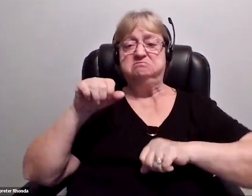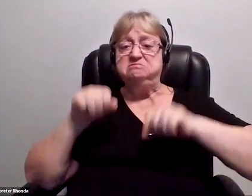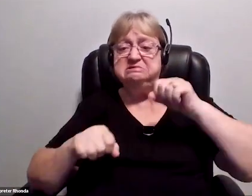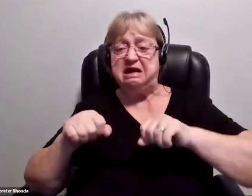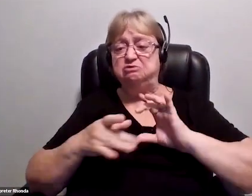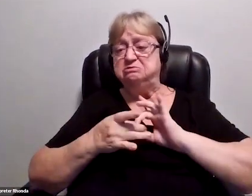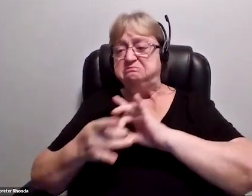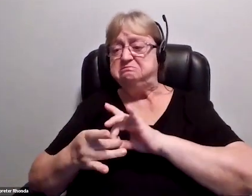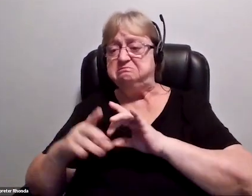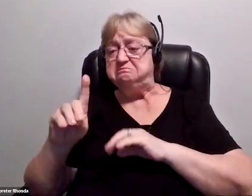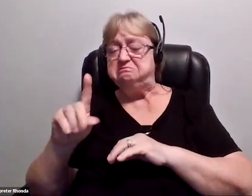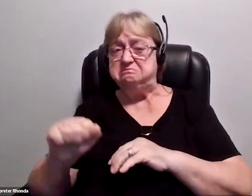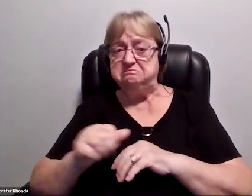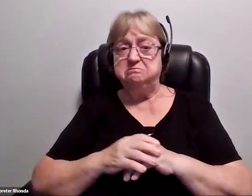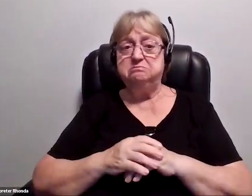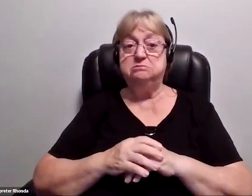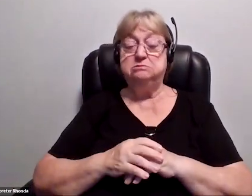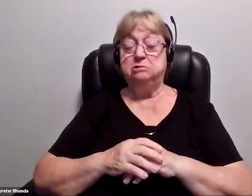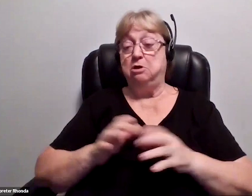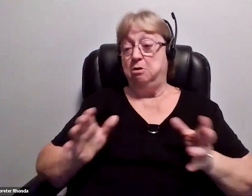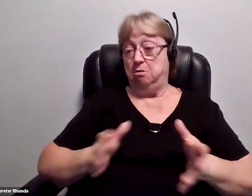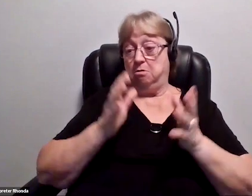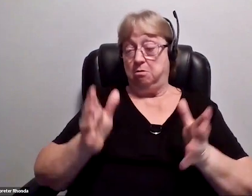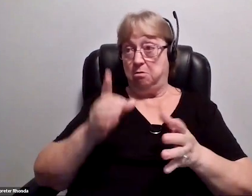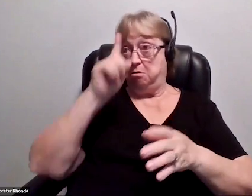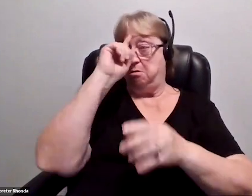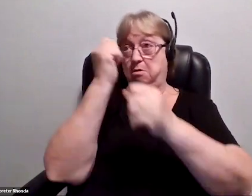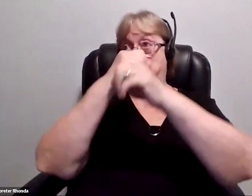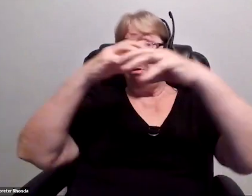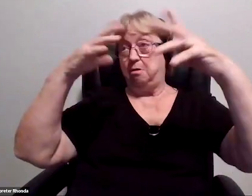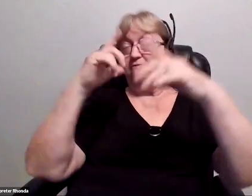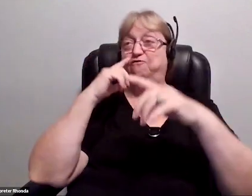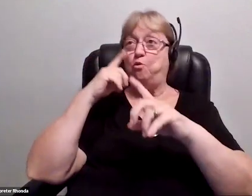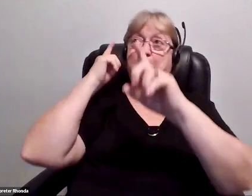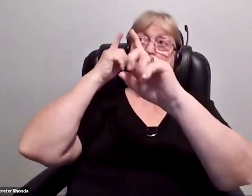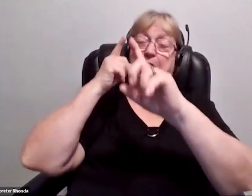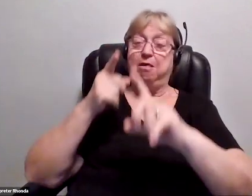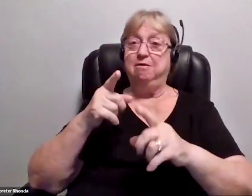To promote aspirations in science and science capital, we can look through its eight dimensions.